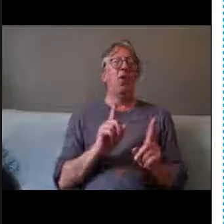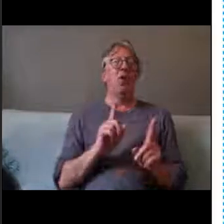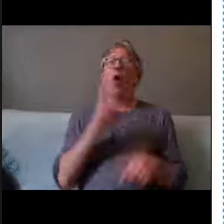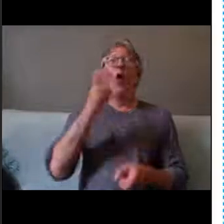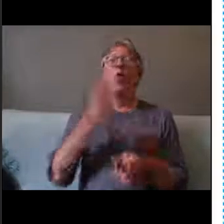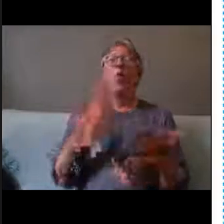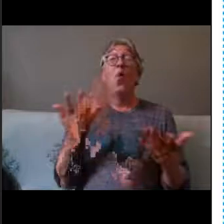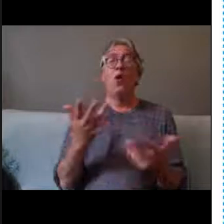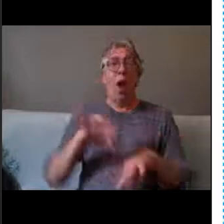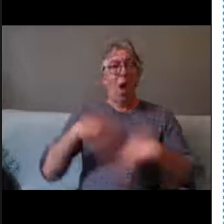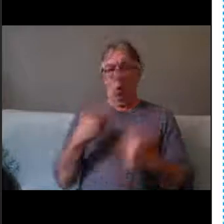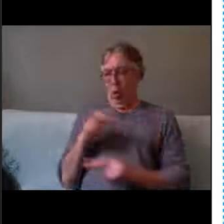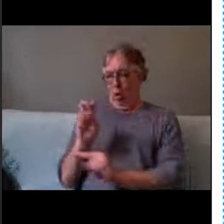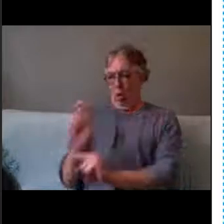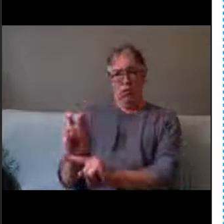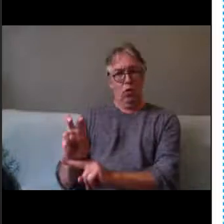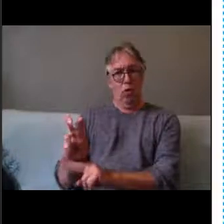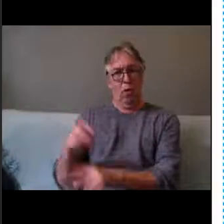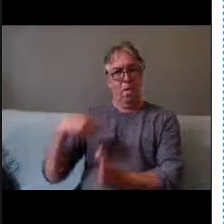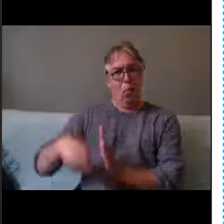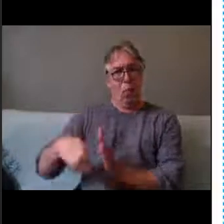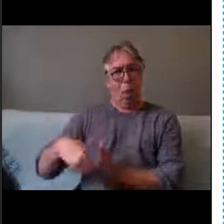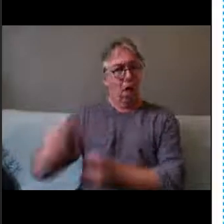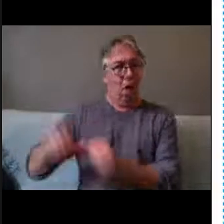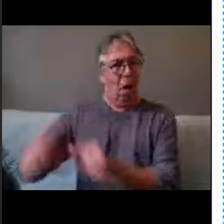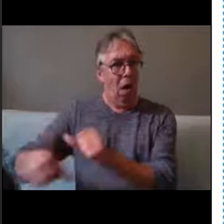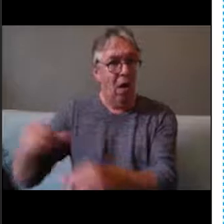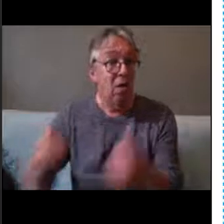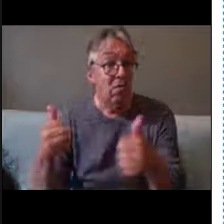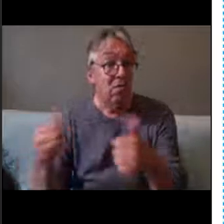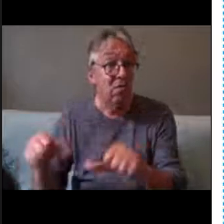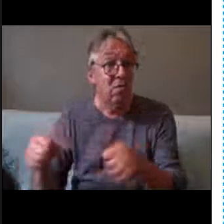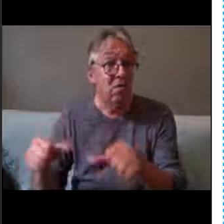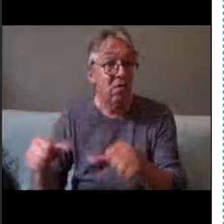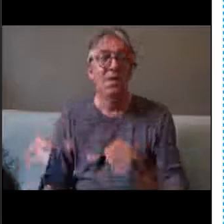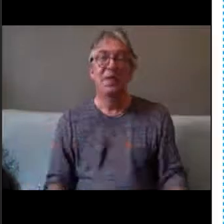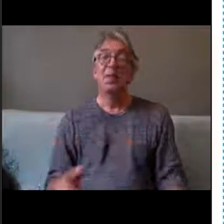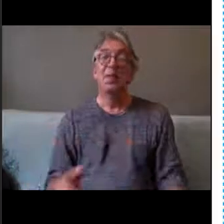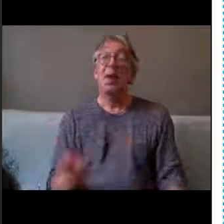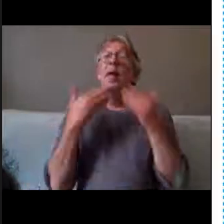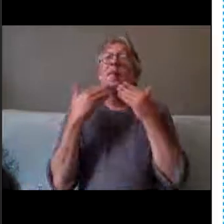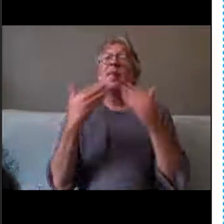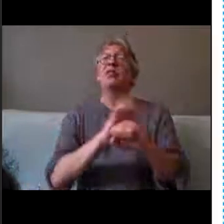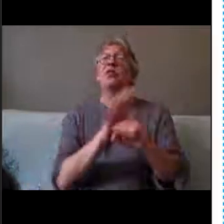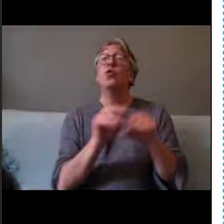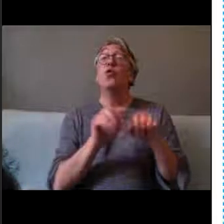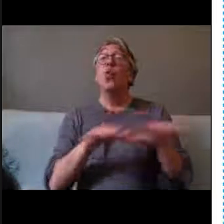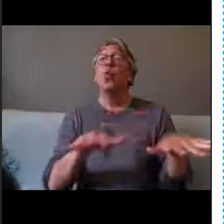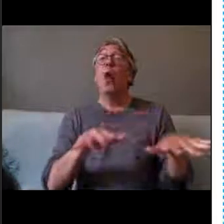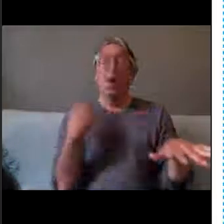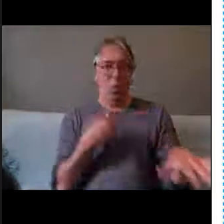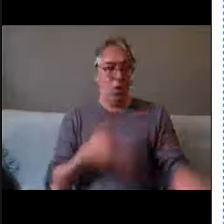VIVID has opened our eyes to the potential of being more inclusive in processes and accessibility issues